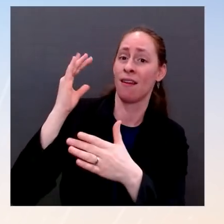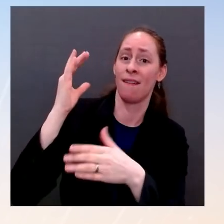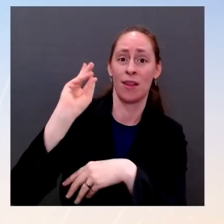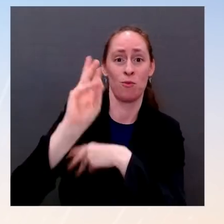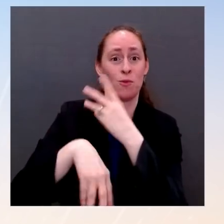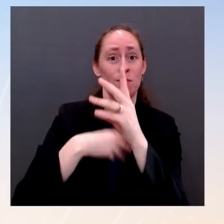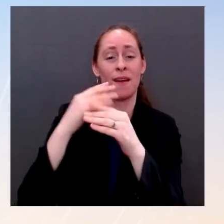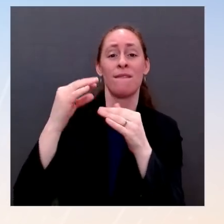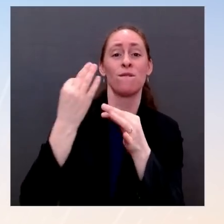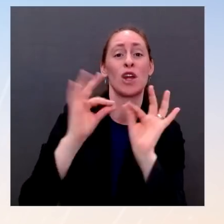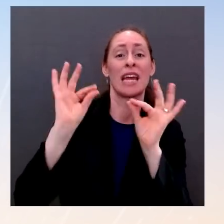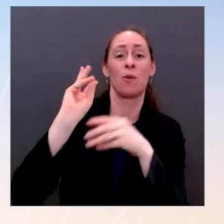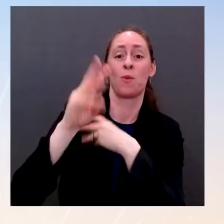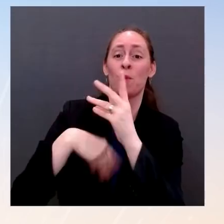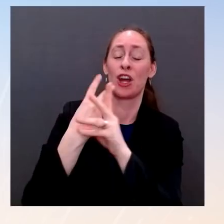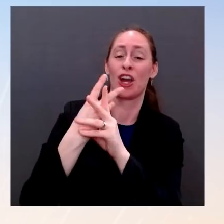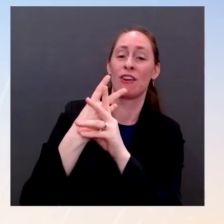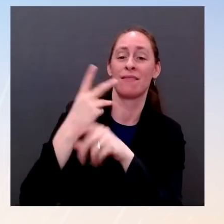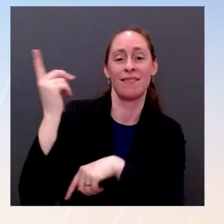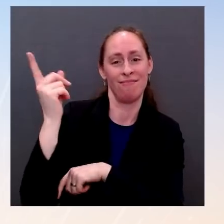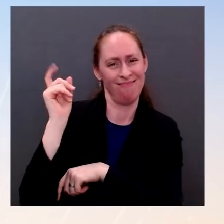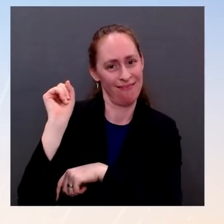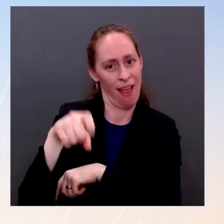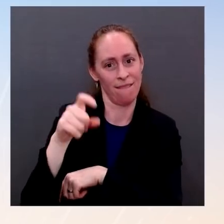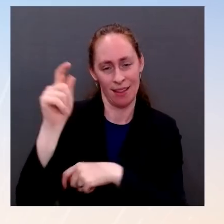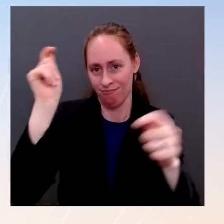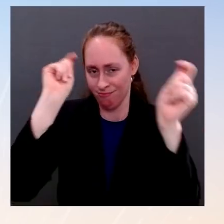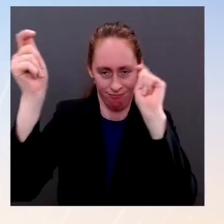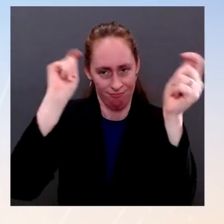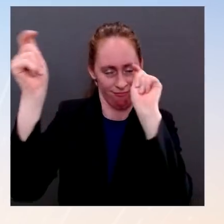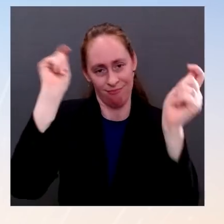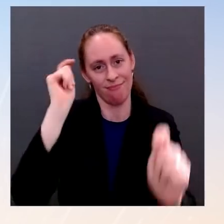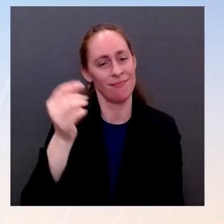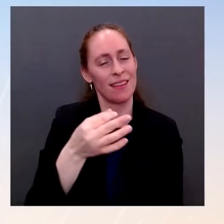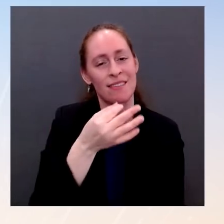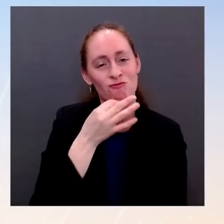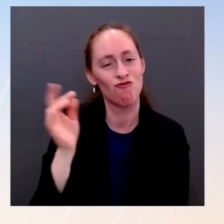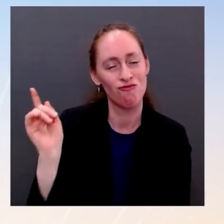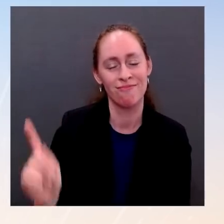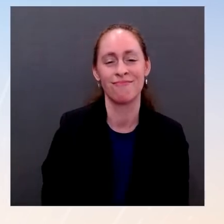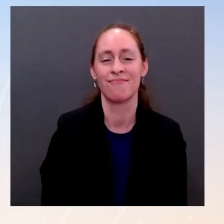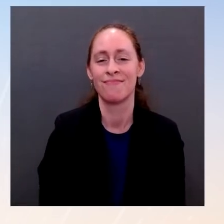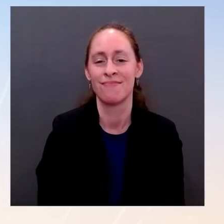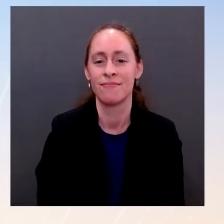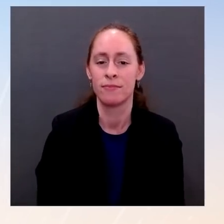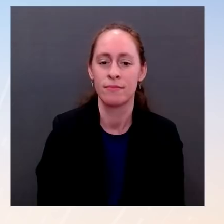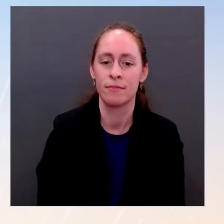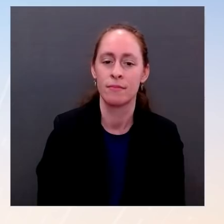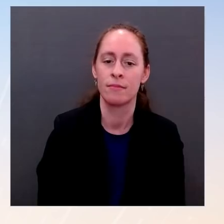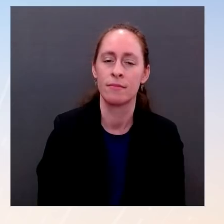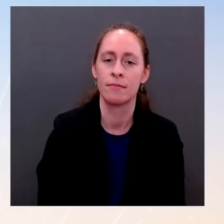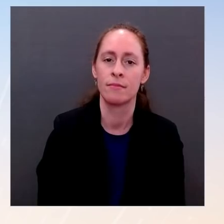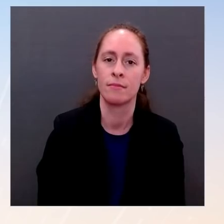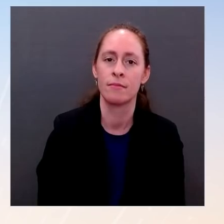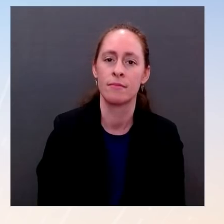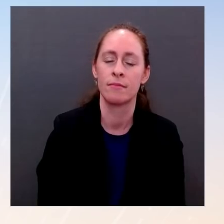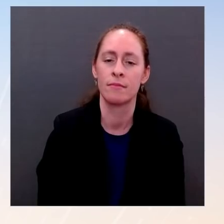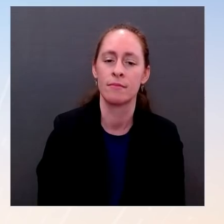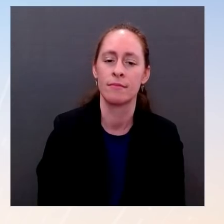Go ahead. The Press: Yes. Jumping off of that, actually: Yesterday in the briefing, it was mentioned that the President was planning to begin interviewing nominees